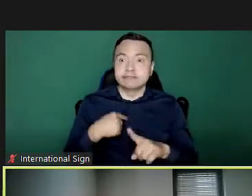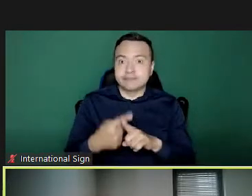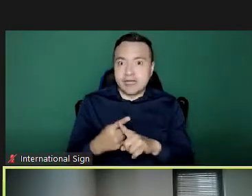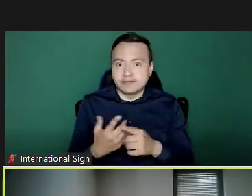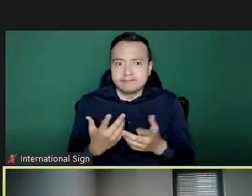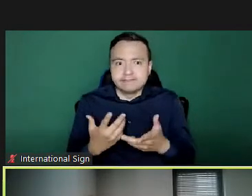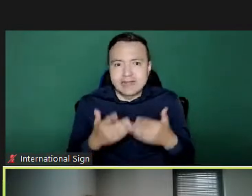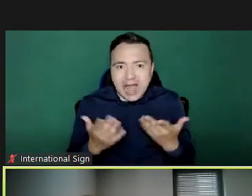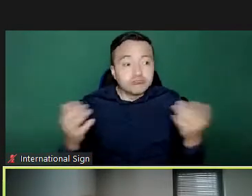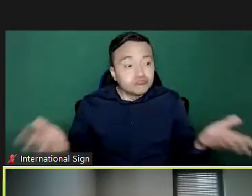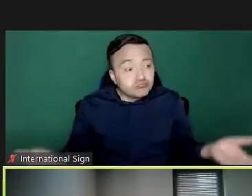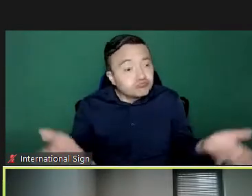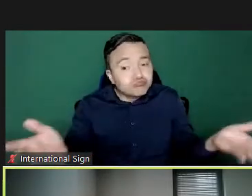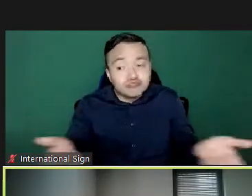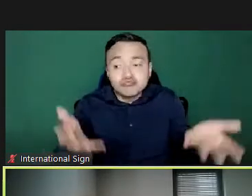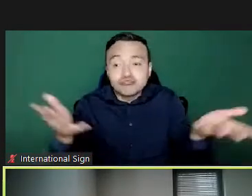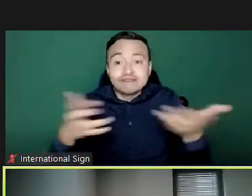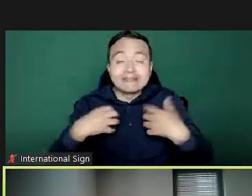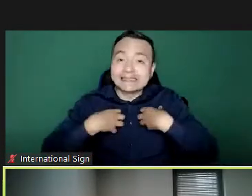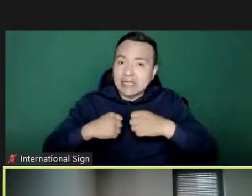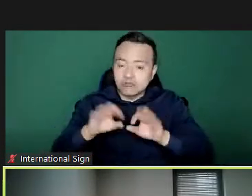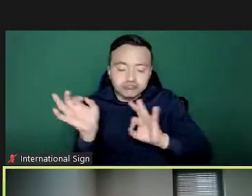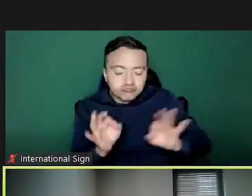The first things that we saw with the pandemic and we